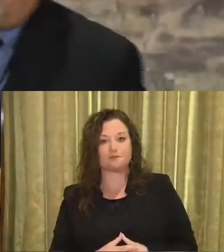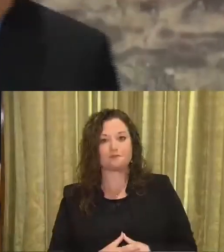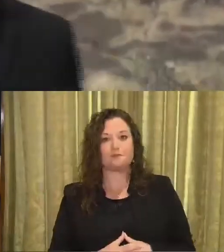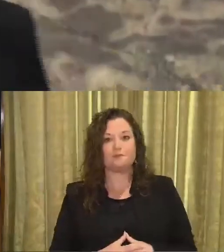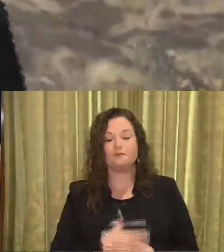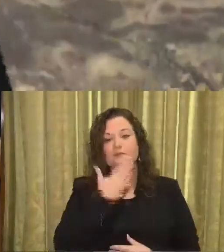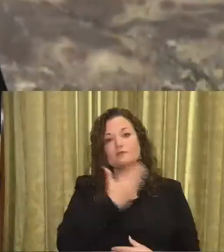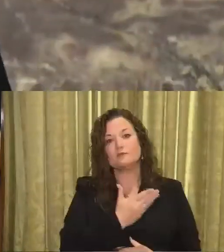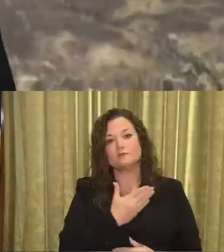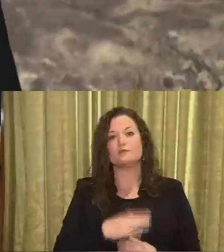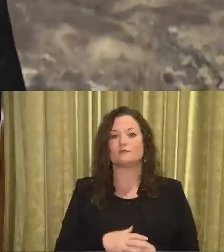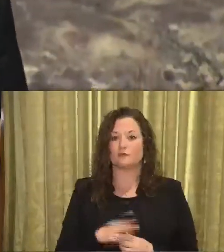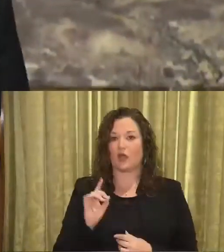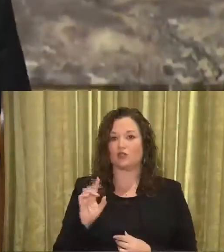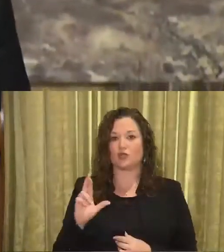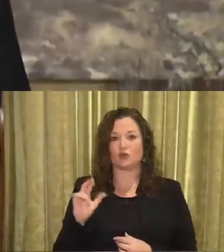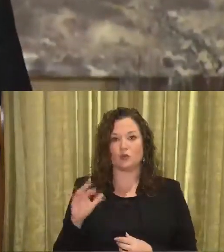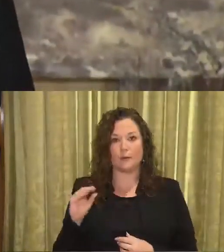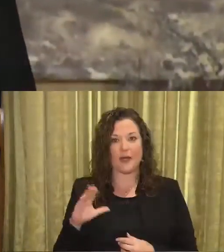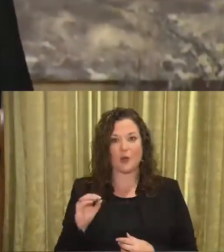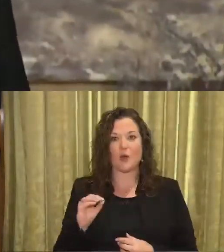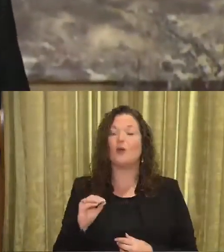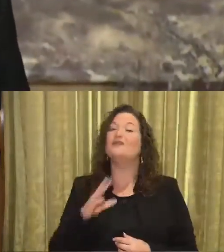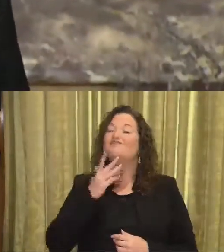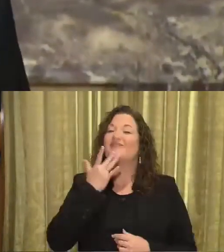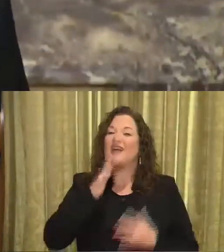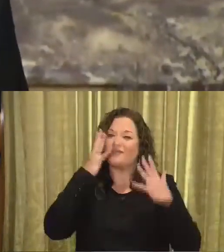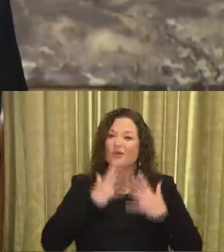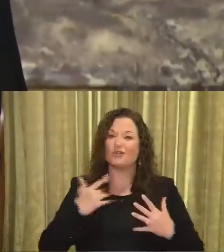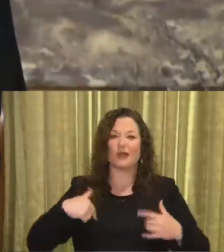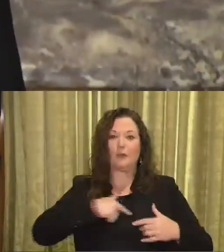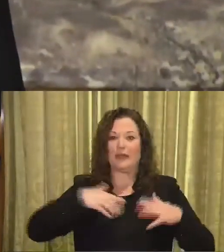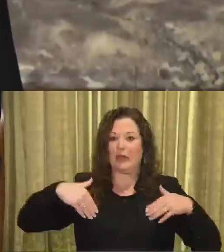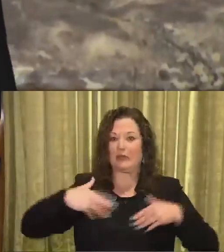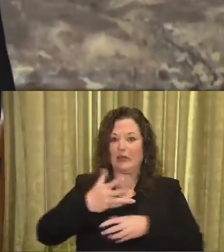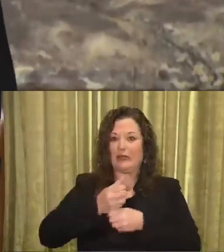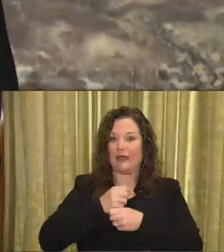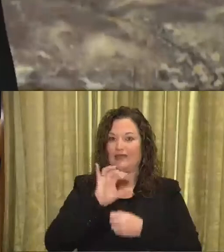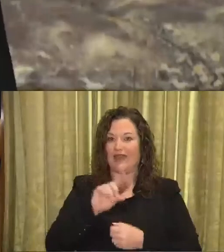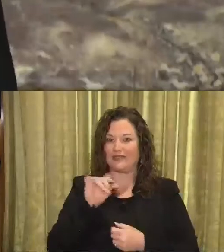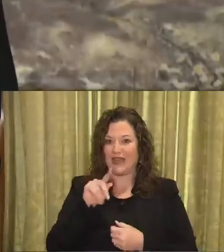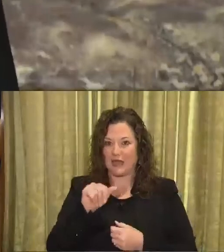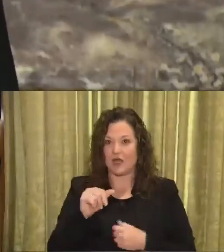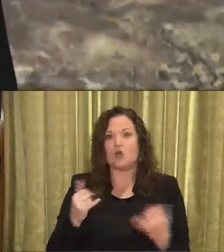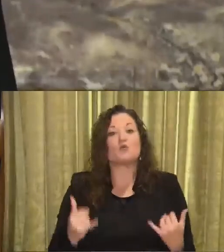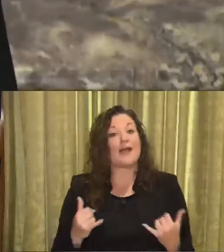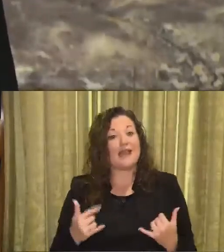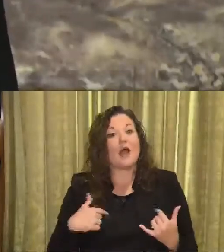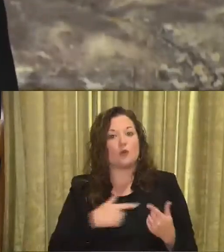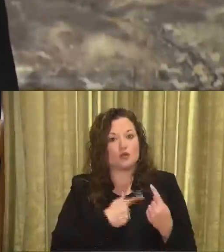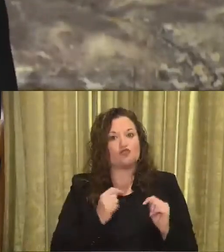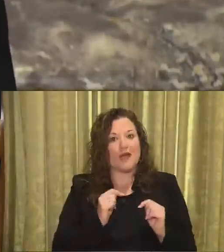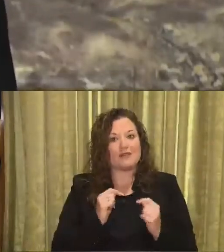Thank you. Unfortunately we don't have that data yet and we're trying to mine that at this time, but if we go to the data